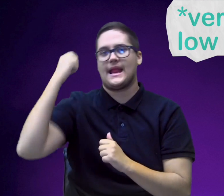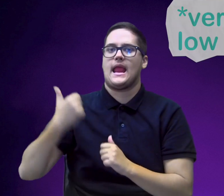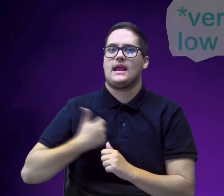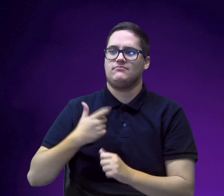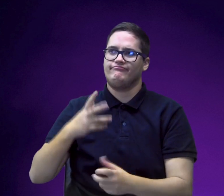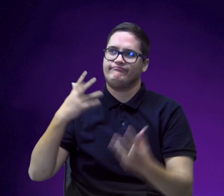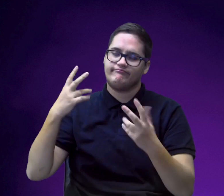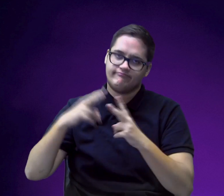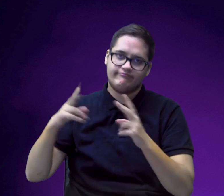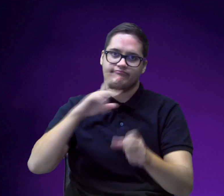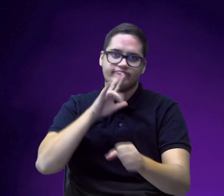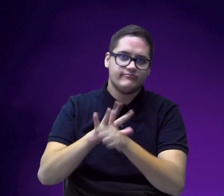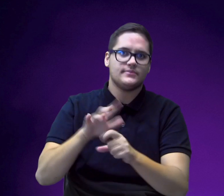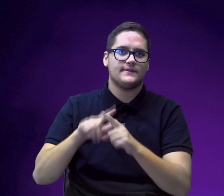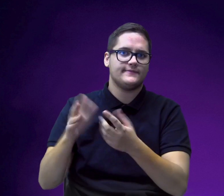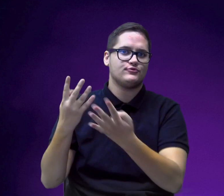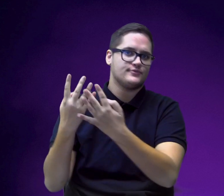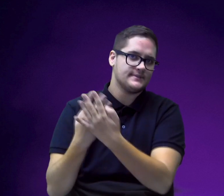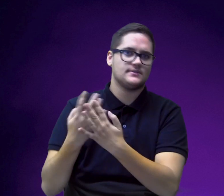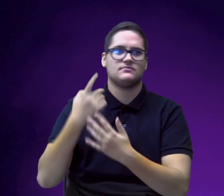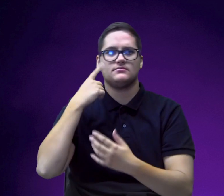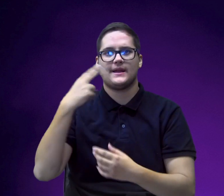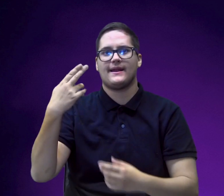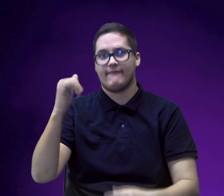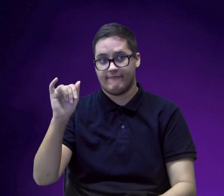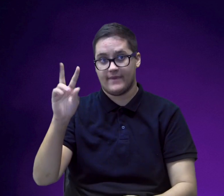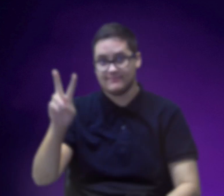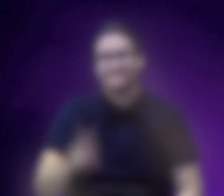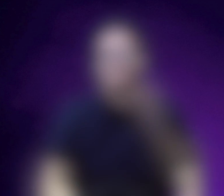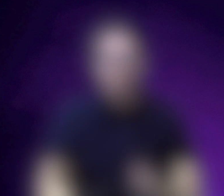This is because Canada is very committed to screening and check all blood products for HIV.